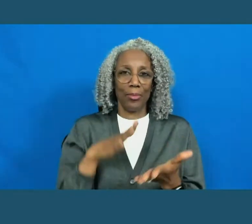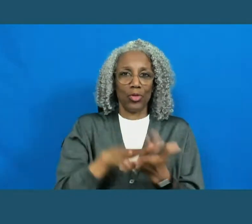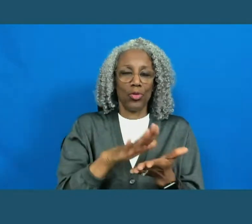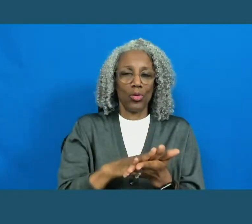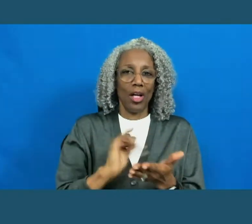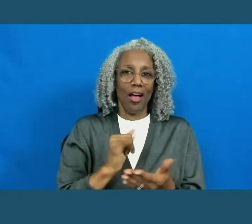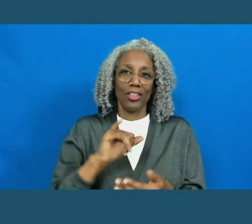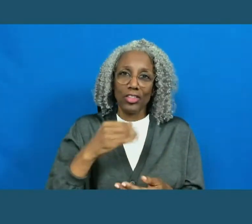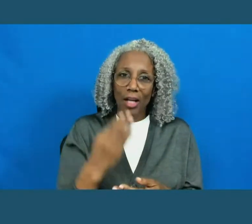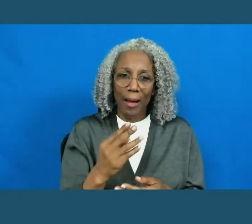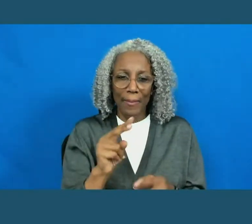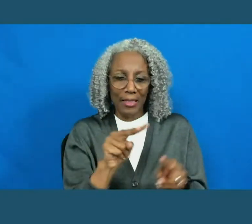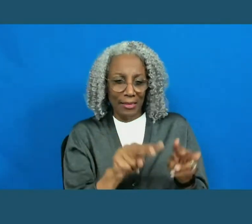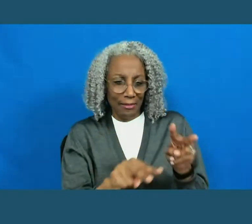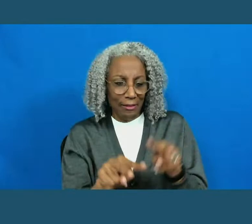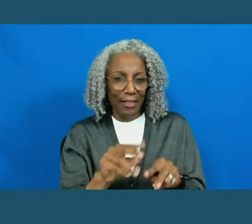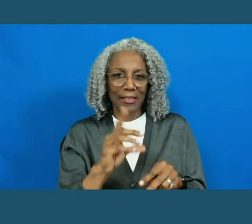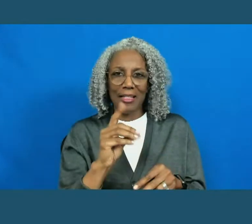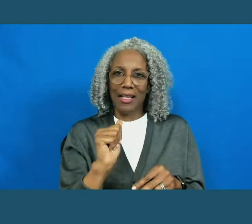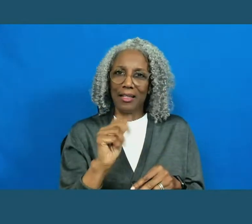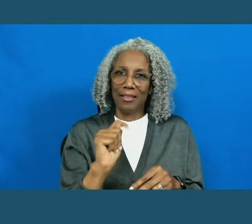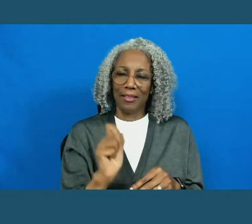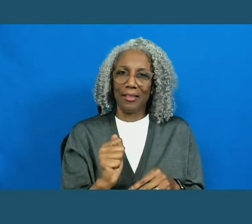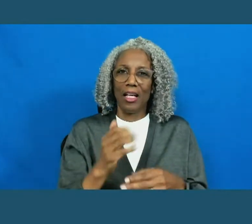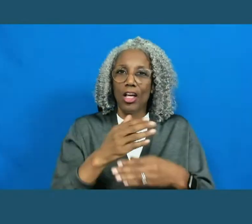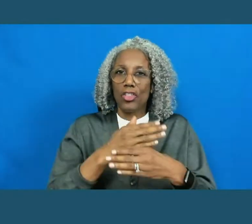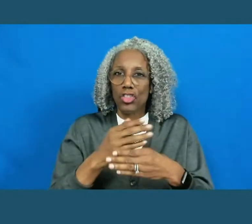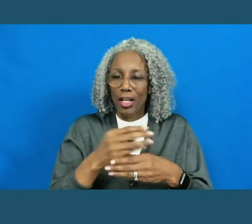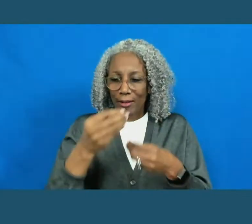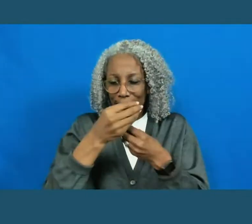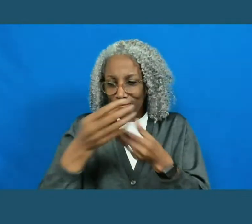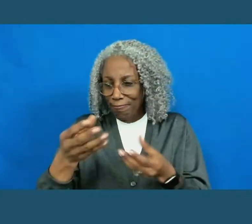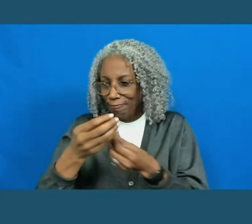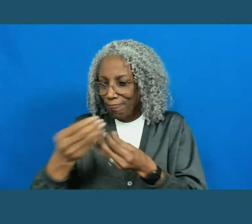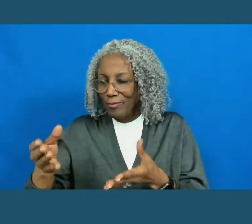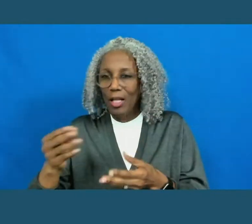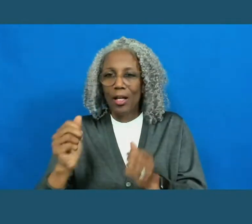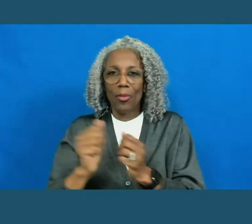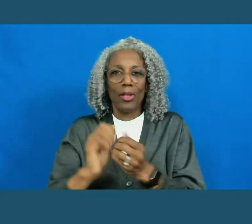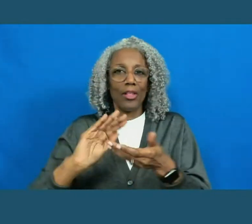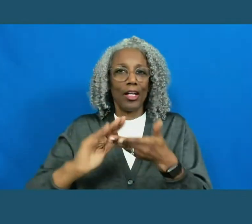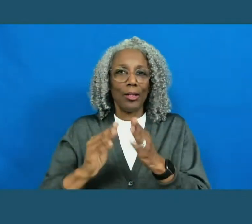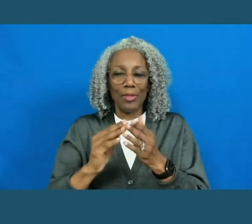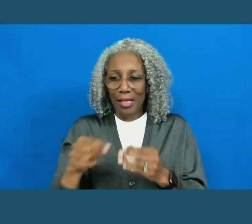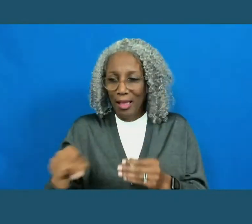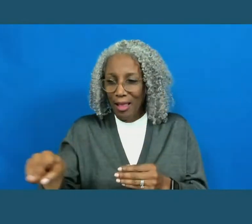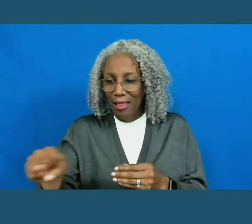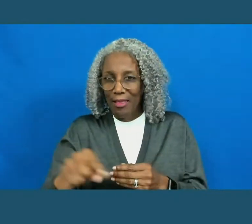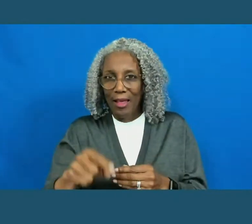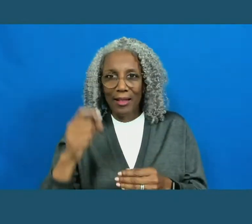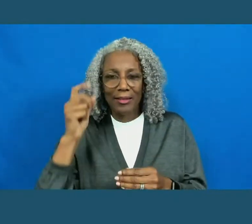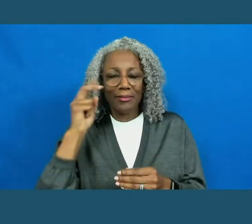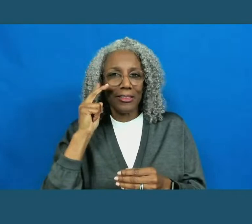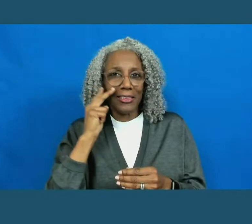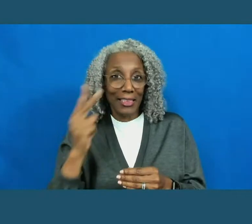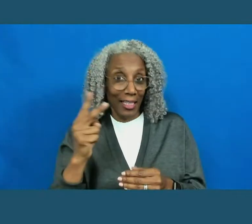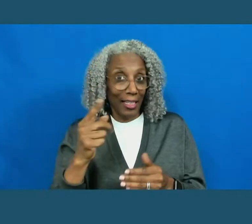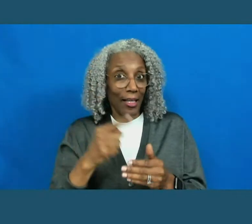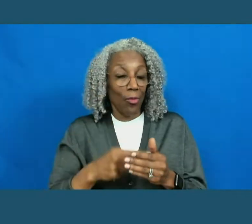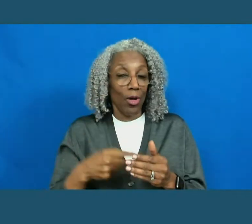what we're talking about is here and it's actually happening in some of our schools. Our job is to be able to look at that data